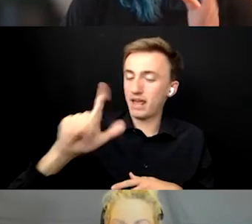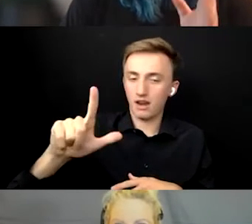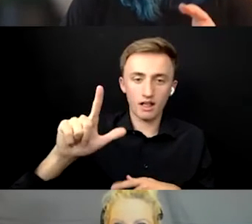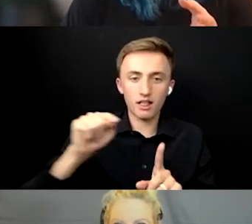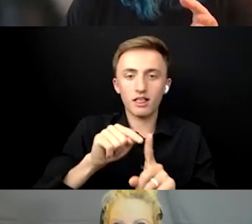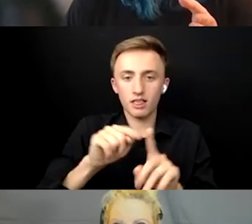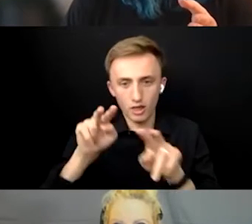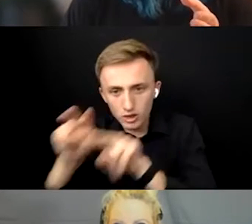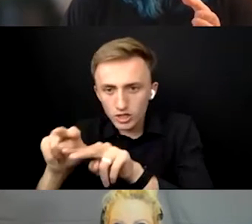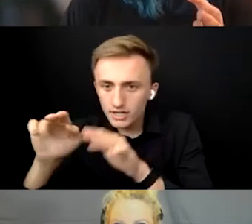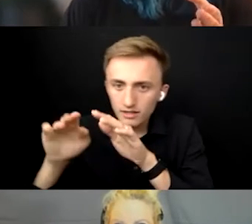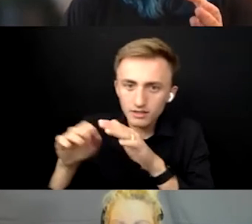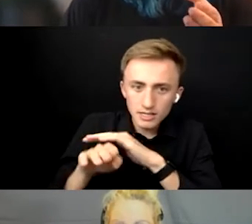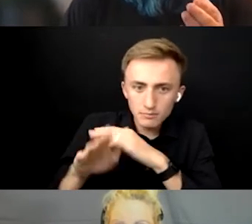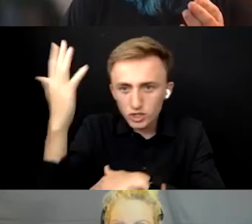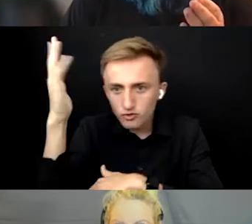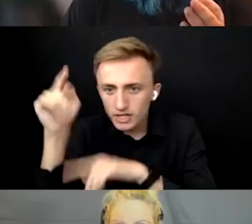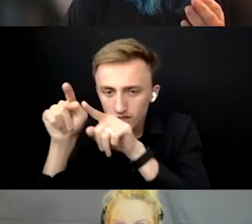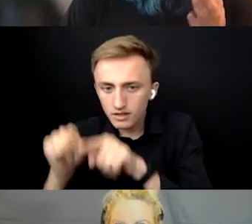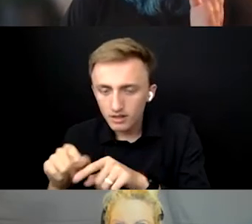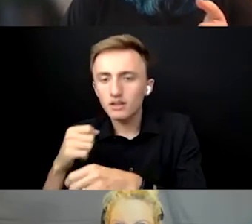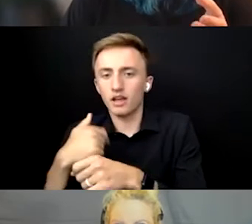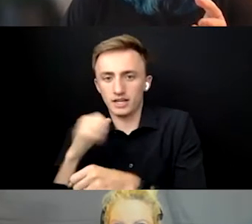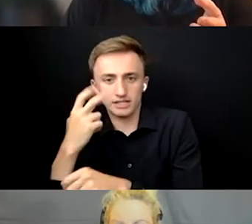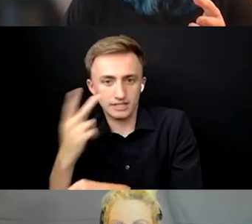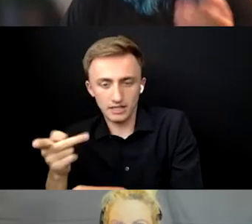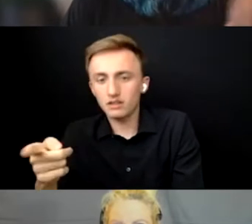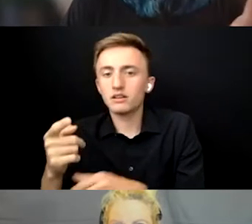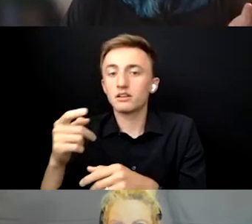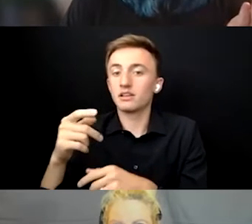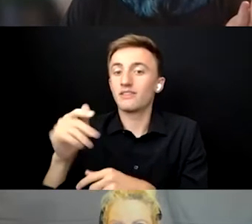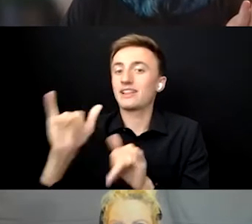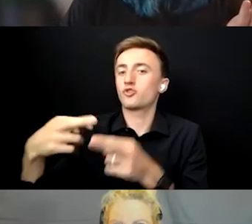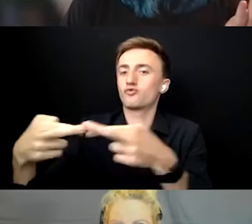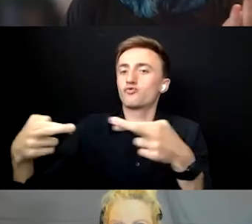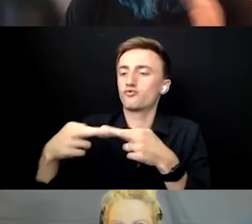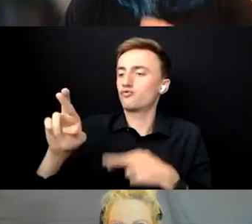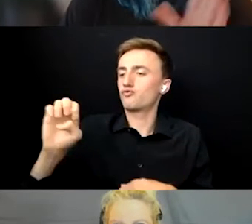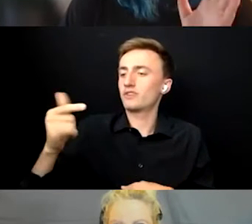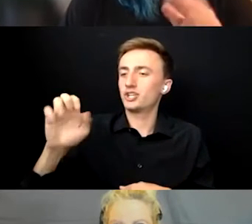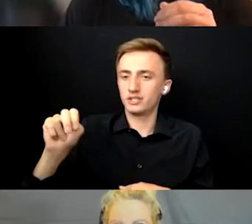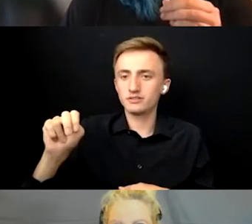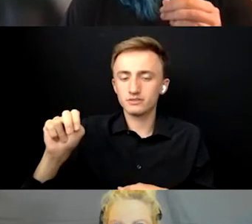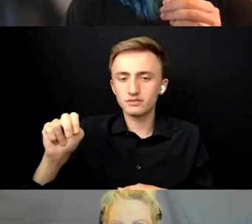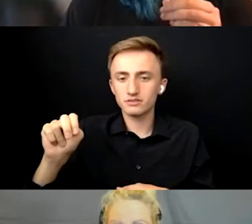accessibility tree, and I can see it is a region, which is the implicit role of section, landmark